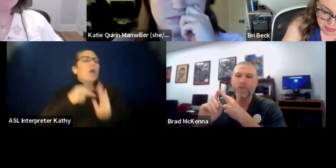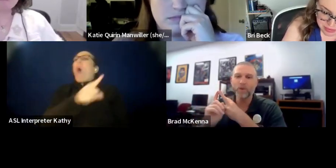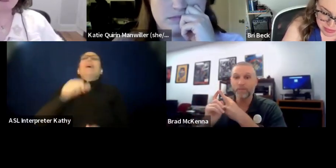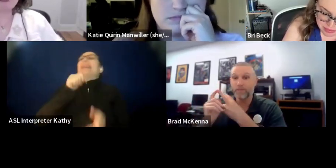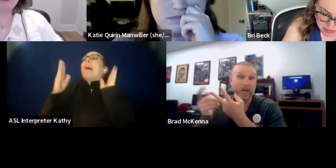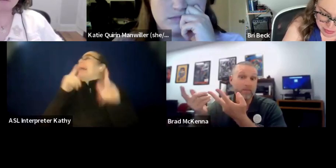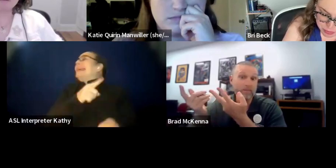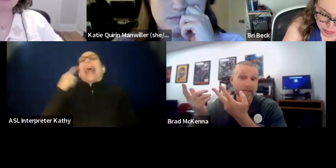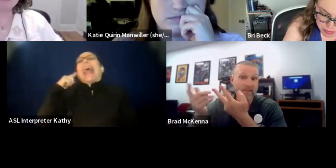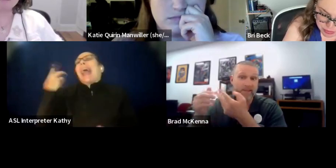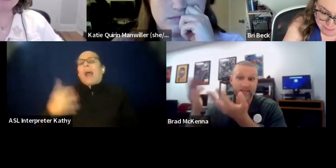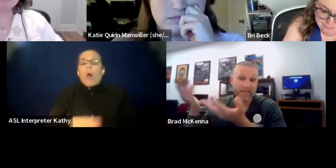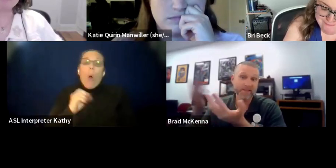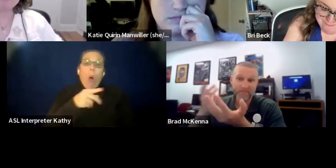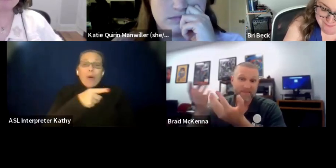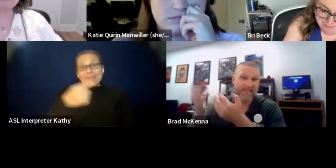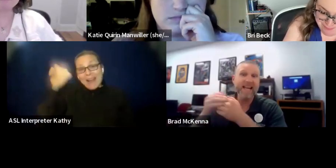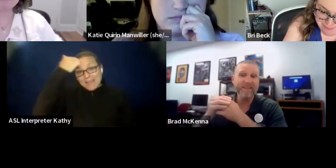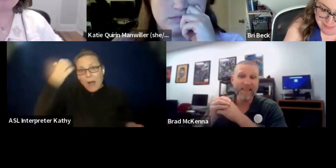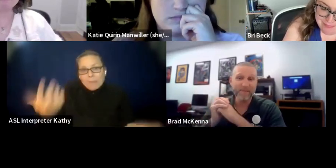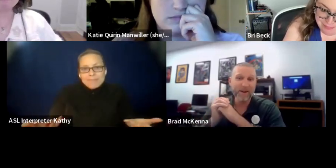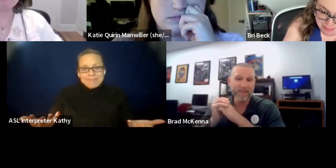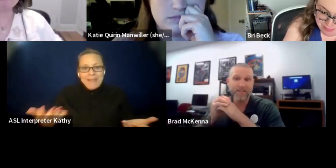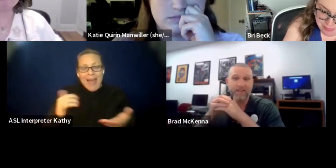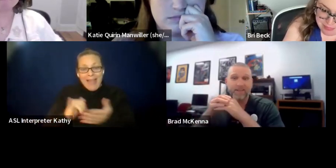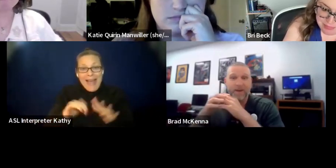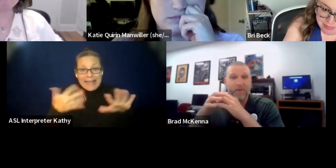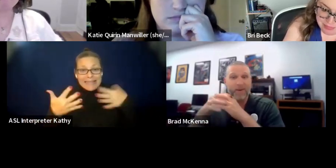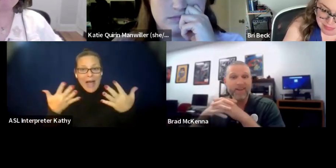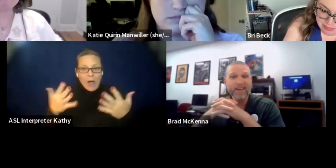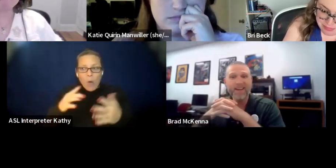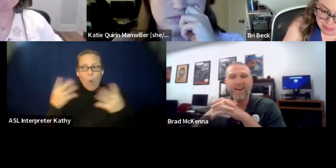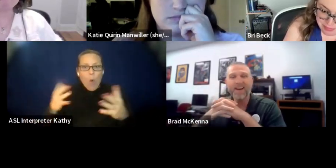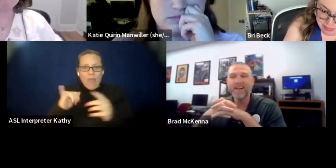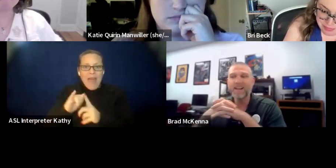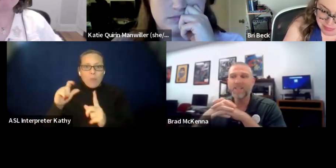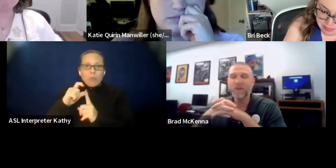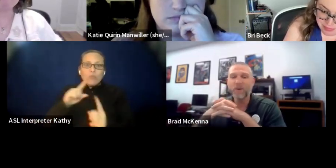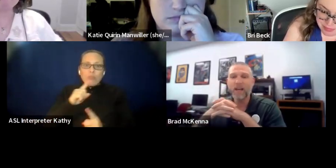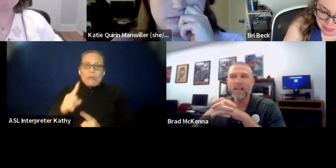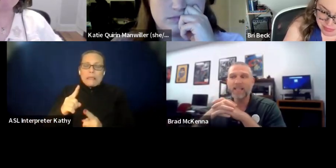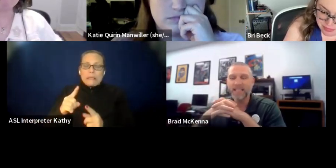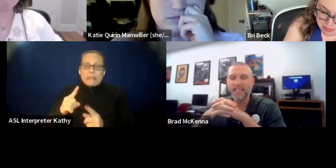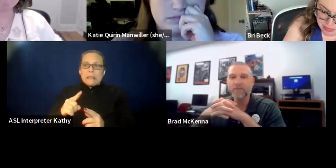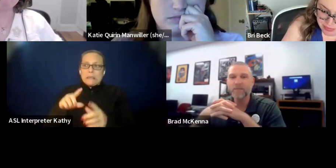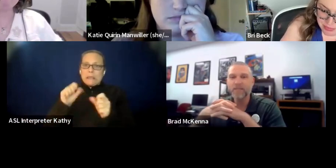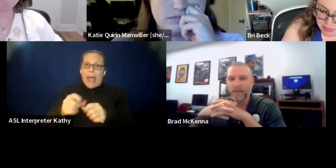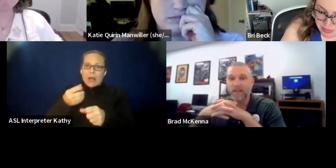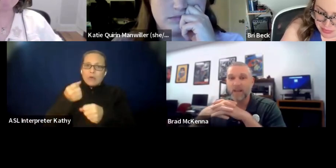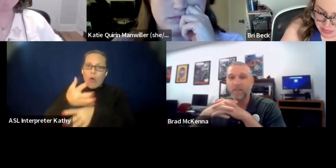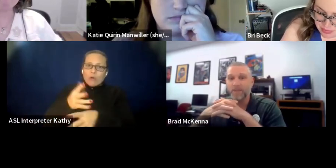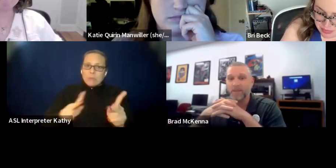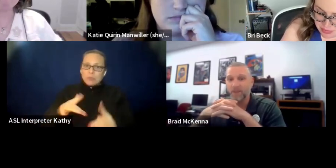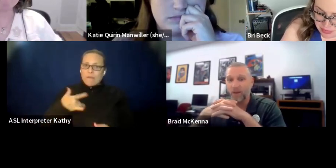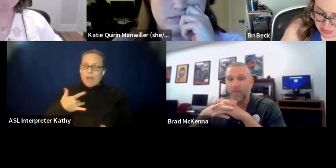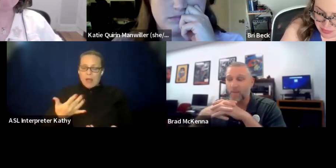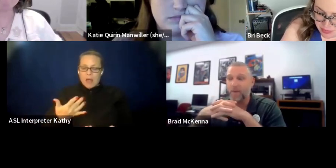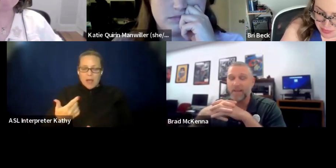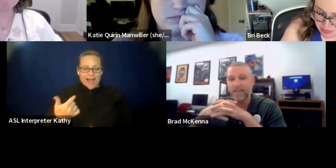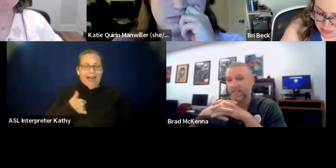hearing. You are automatically either not paying attention or you are dumb, essentially because that's kind of